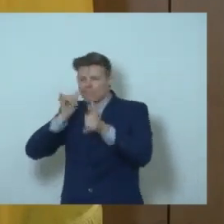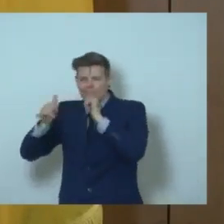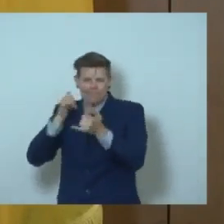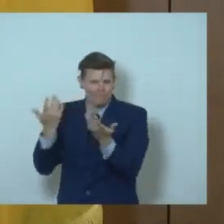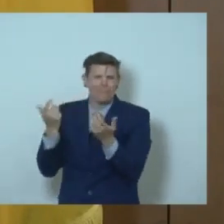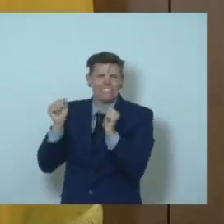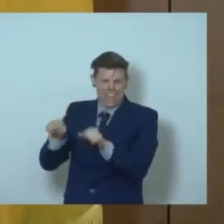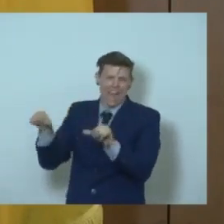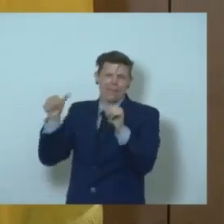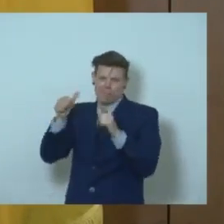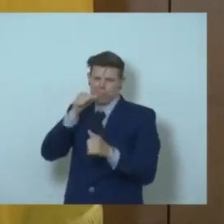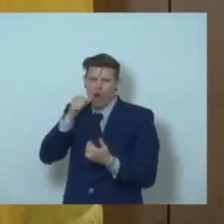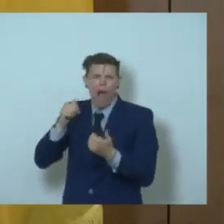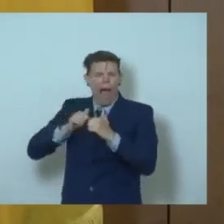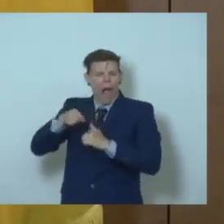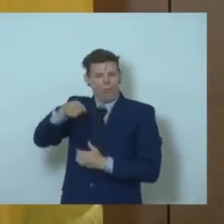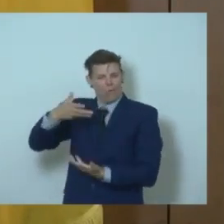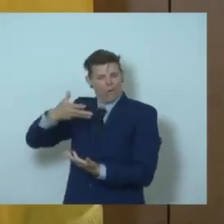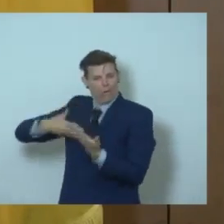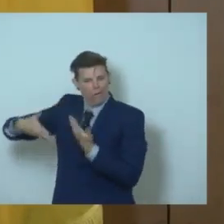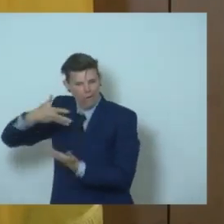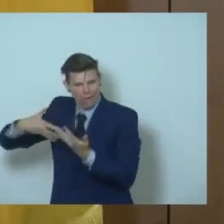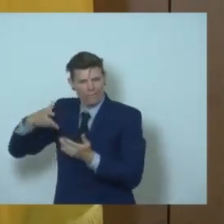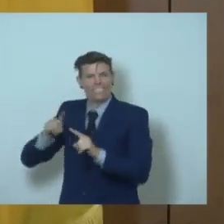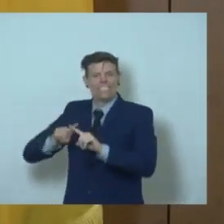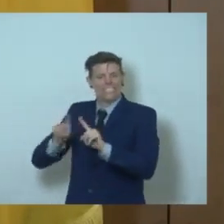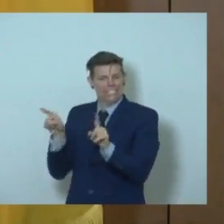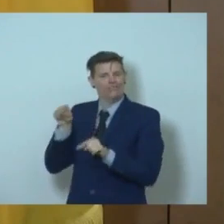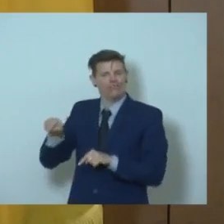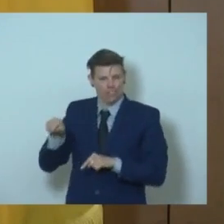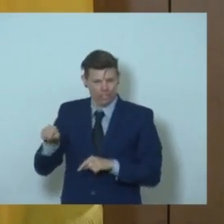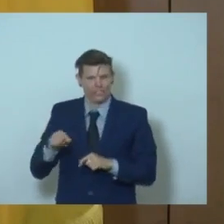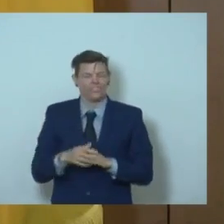ALRIGHT, WELL BARS PEOPLE STAY LONGER THEY STAY OPEN LATER.